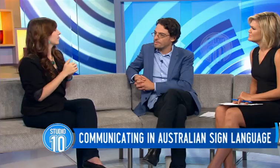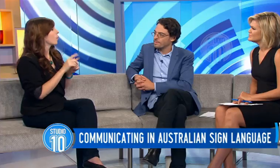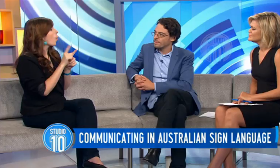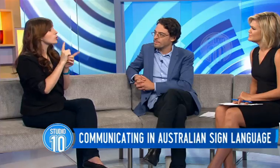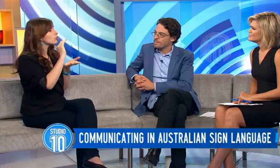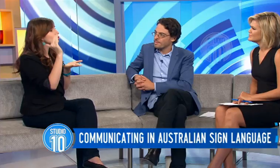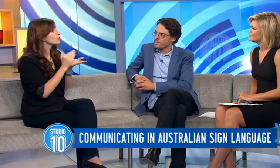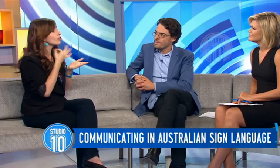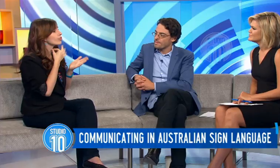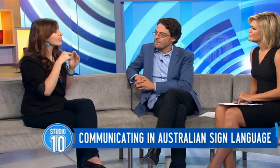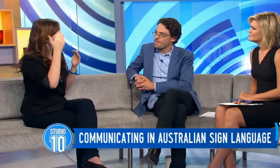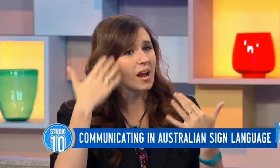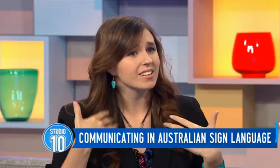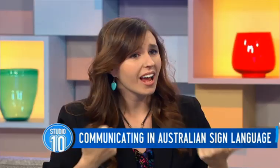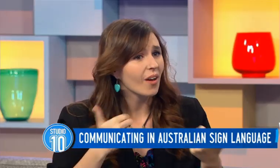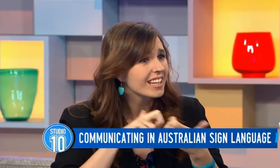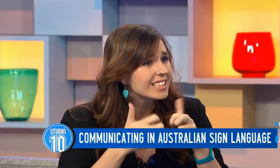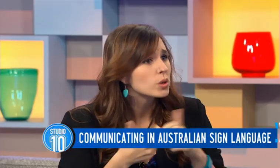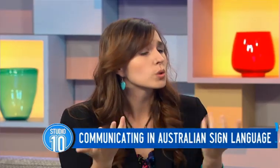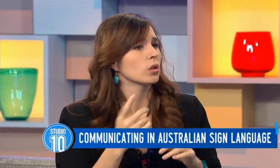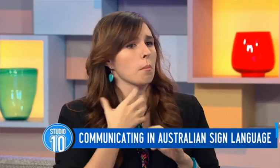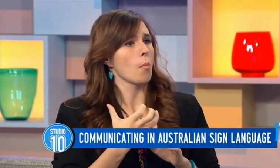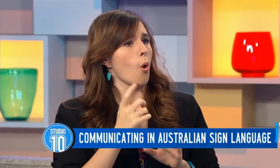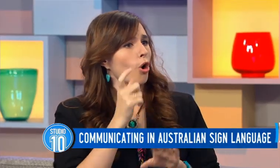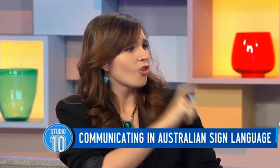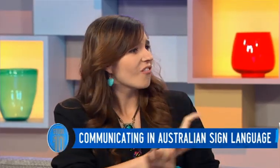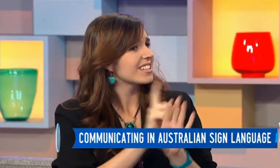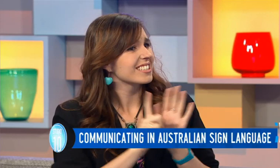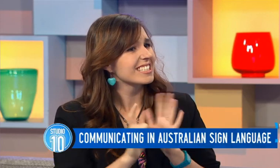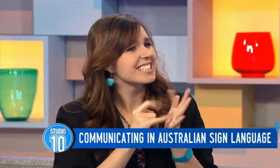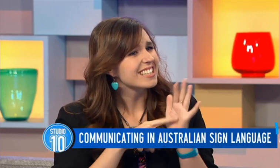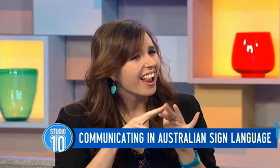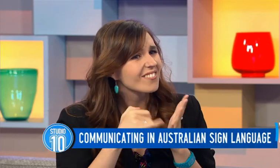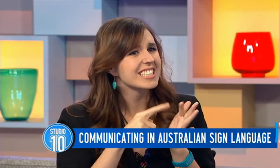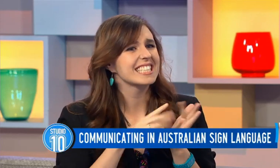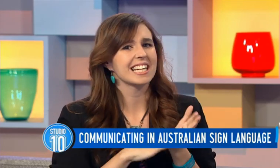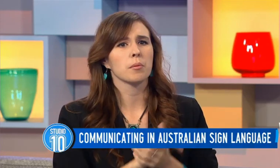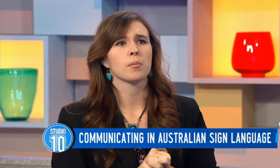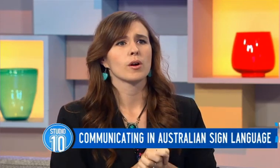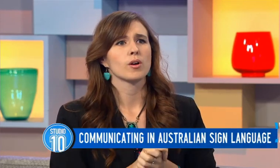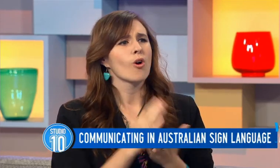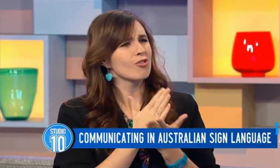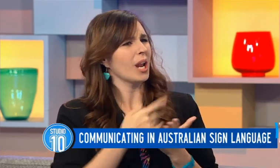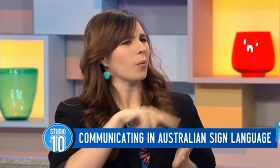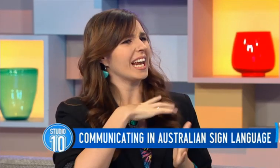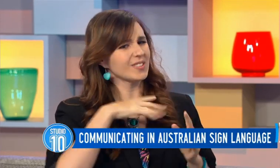knowledgeable intelligent person and you reduce the risk of mental health issues if you give access to Auslan you improve self-esteem